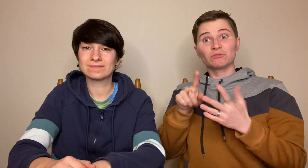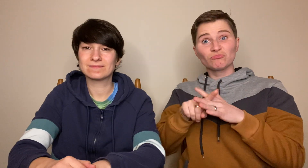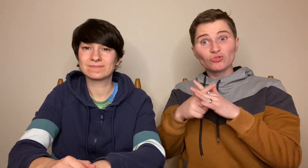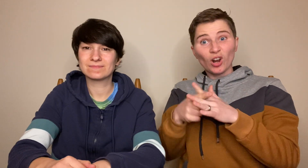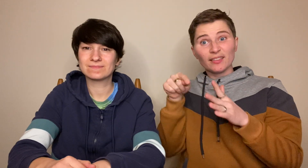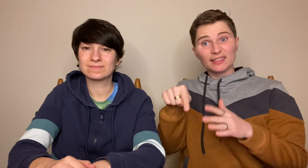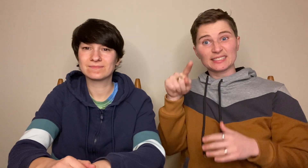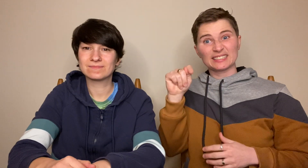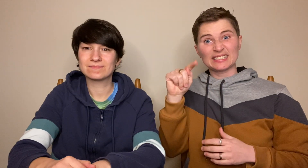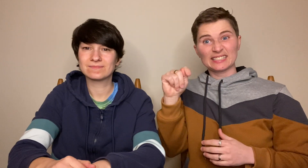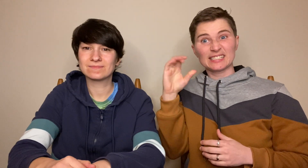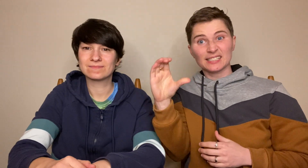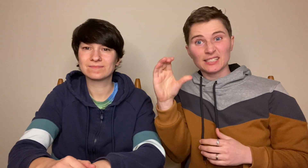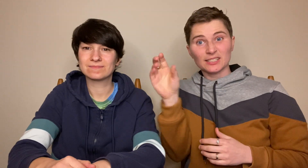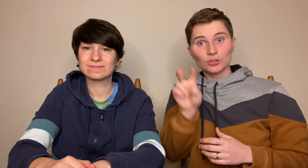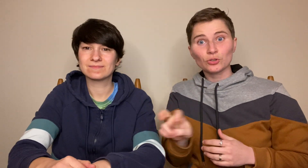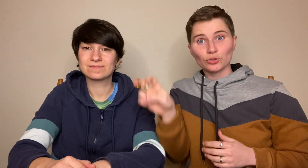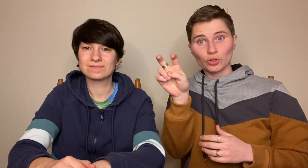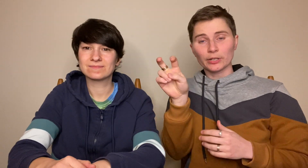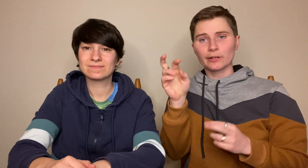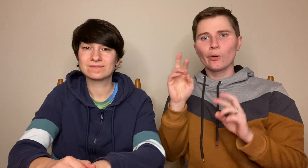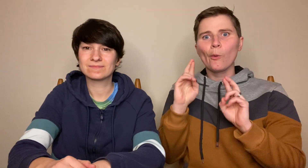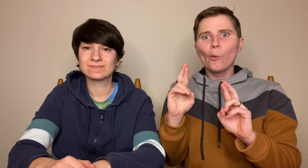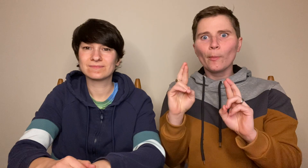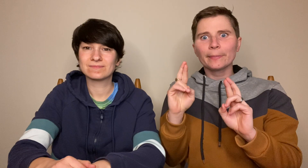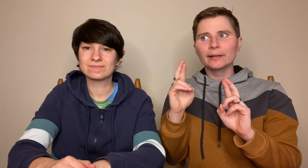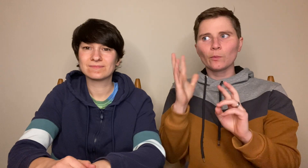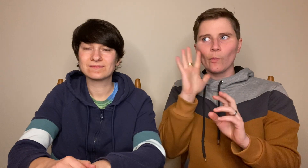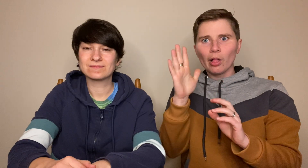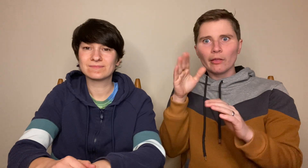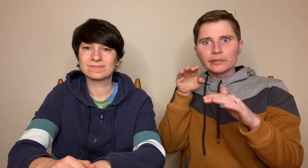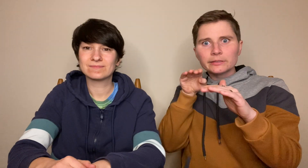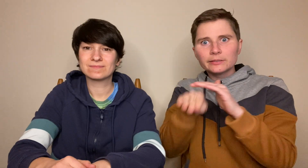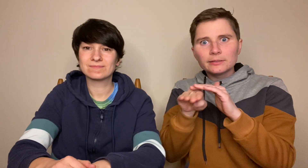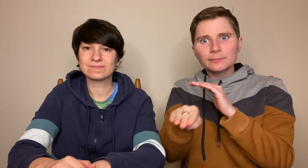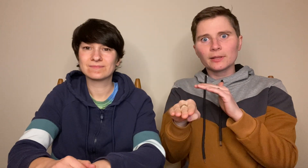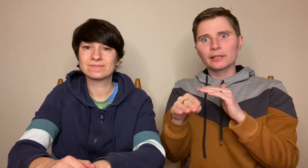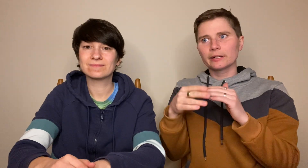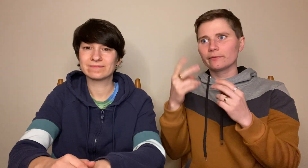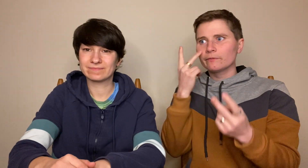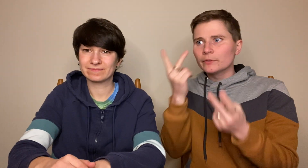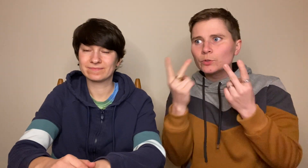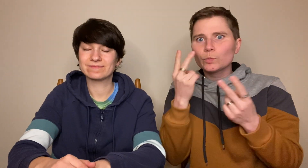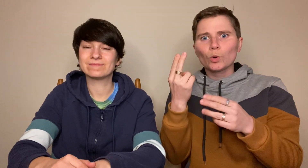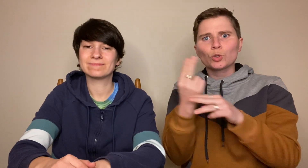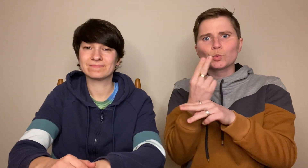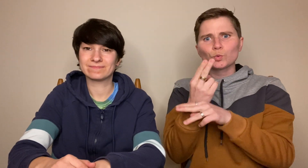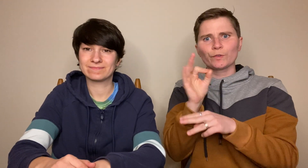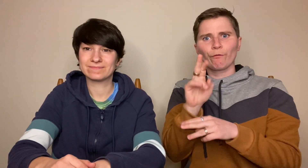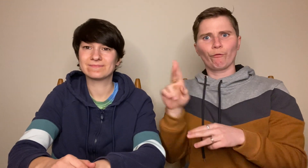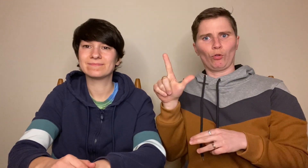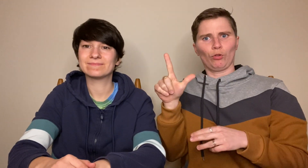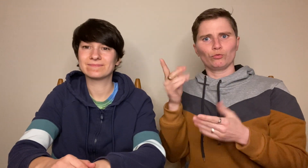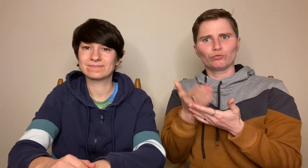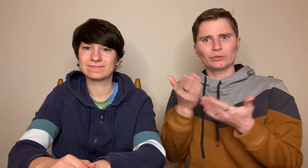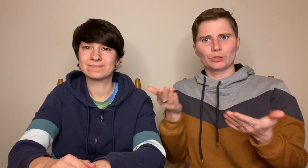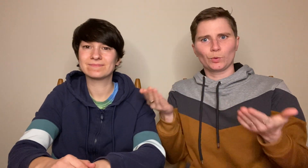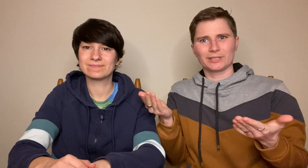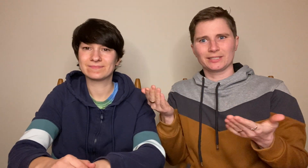When we began this TTC journey, we were hoping to come across accessible, visual, and useful resources.